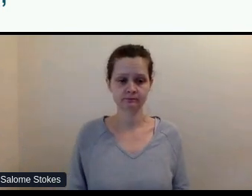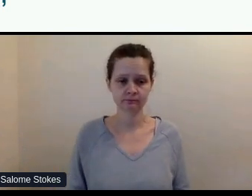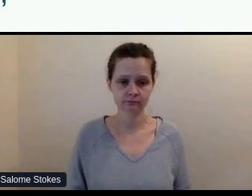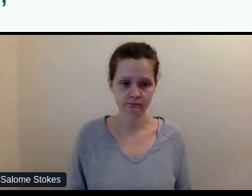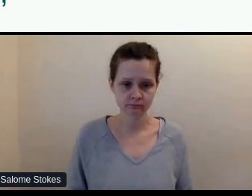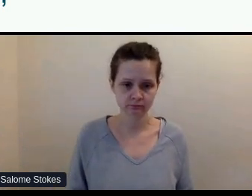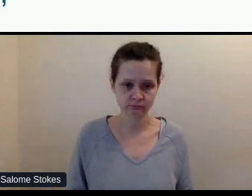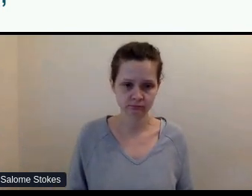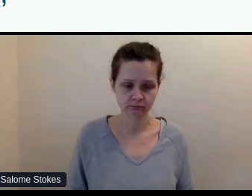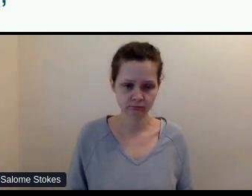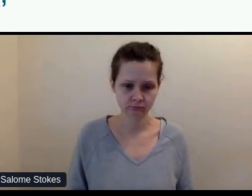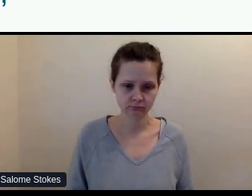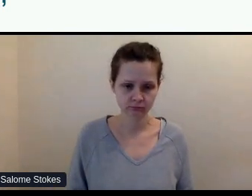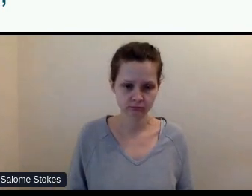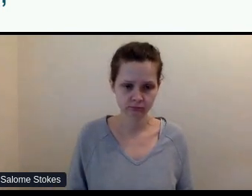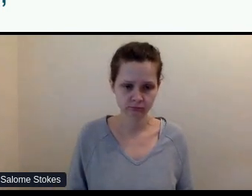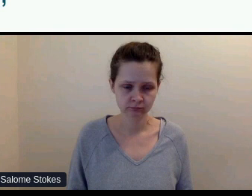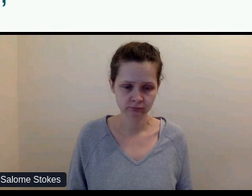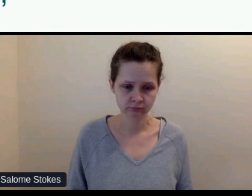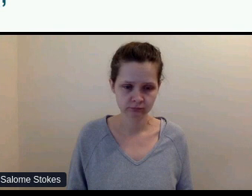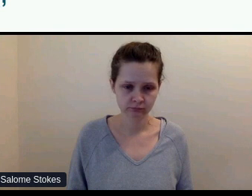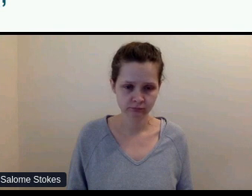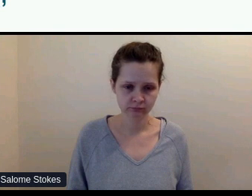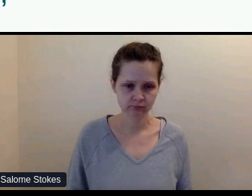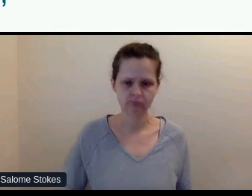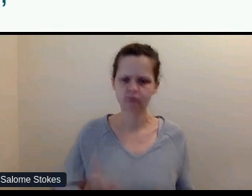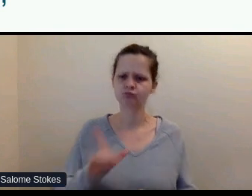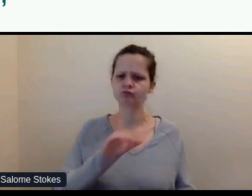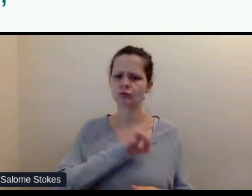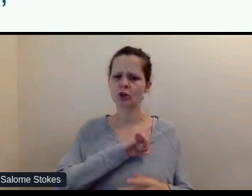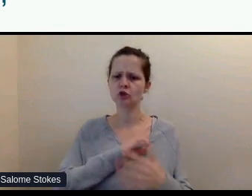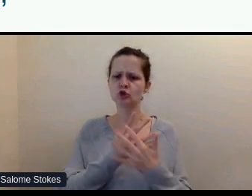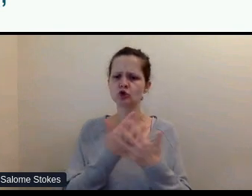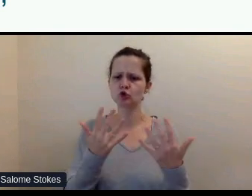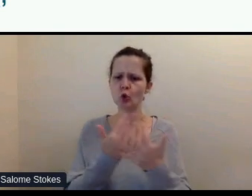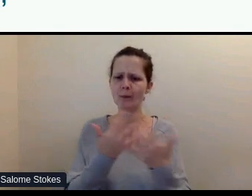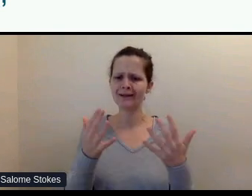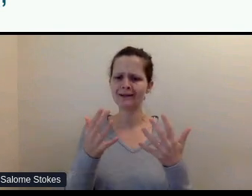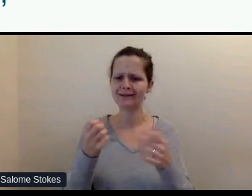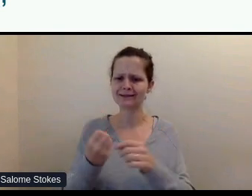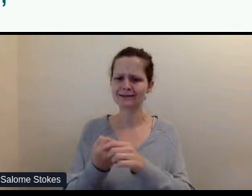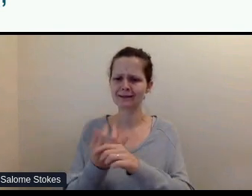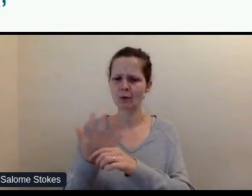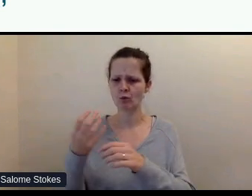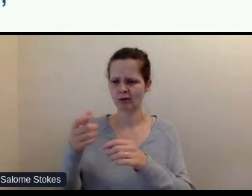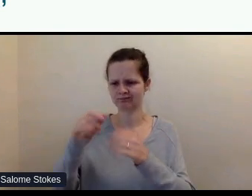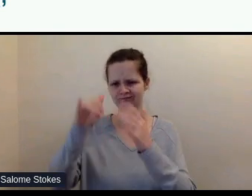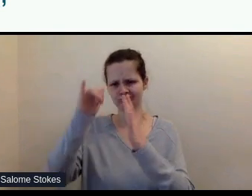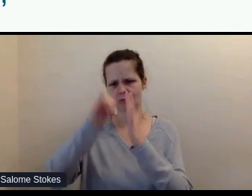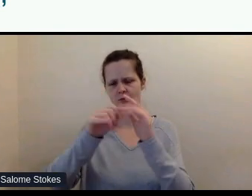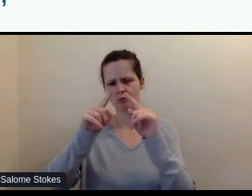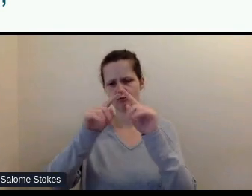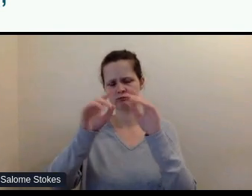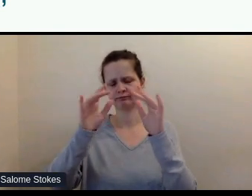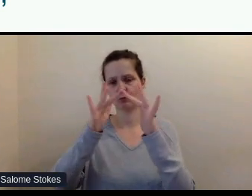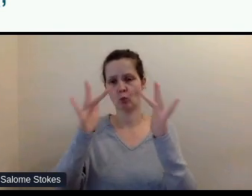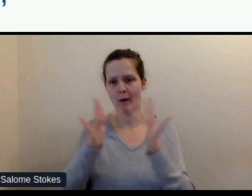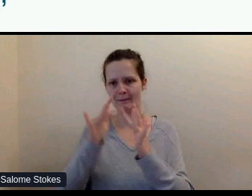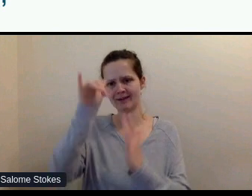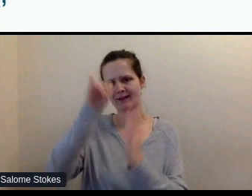As I've been saying I think it comes down to education,